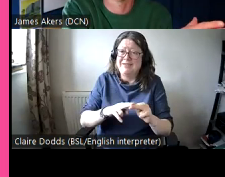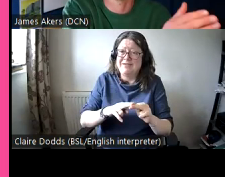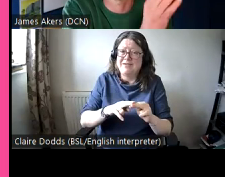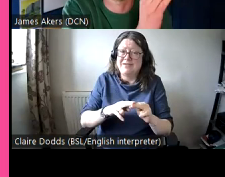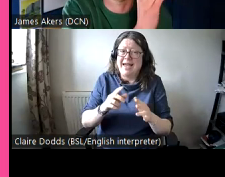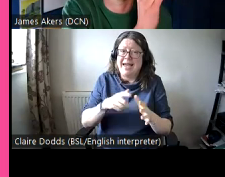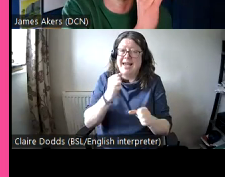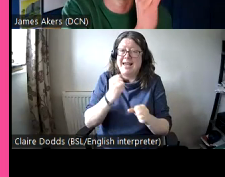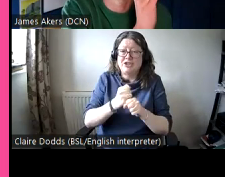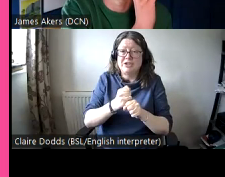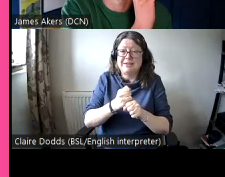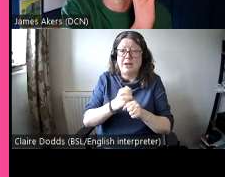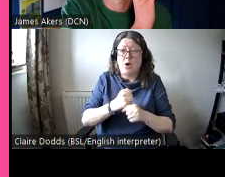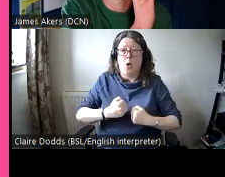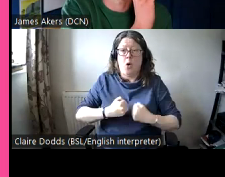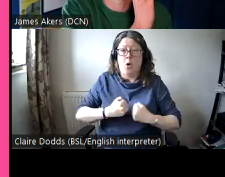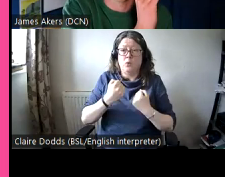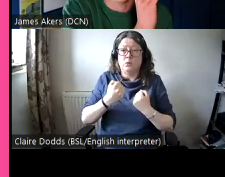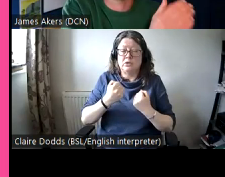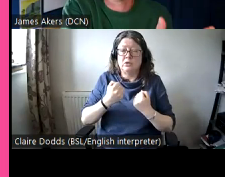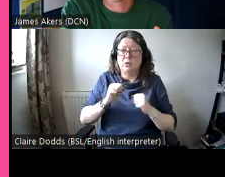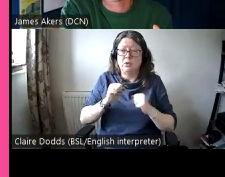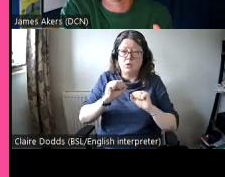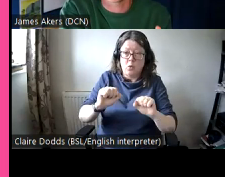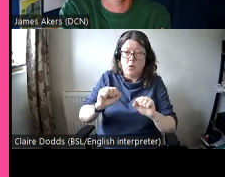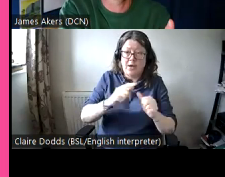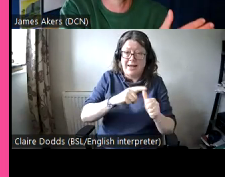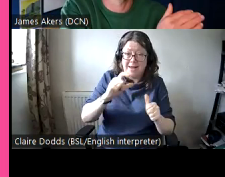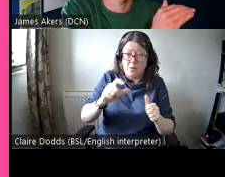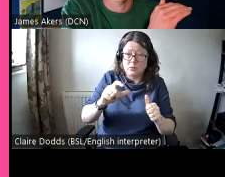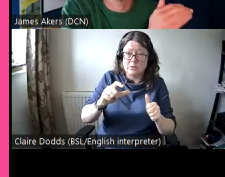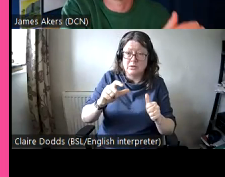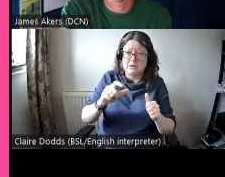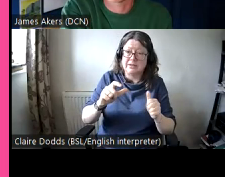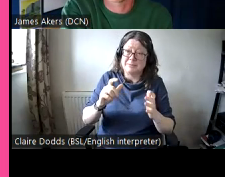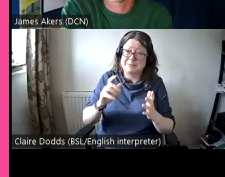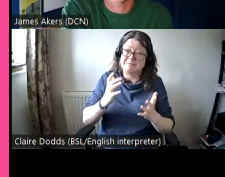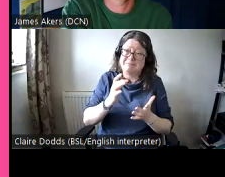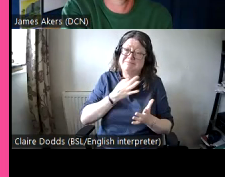it means that they own your data, they are in control of your data,